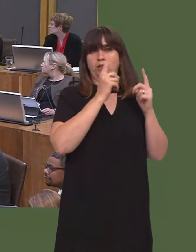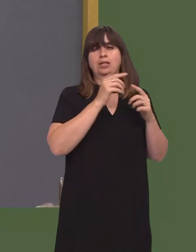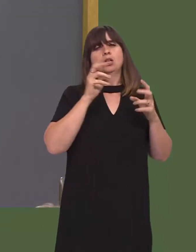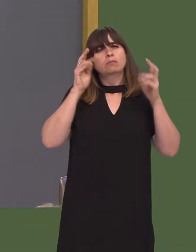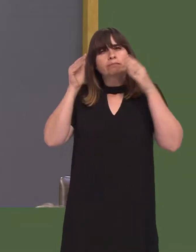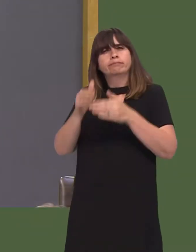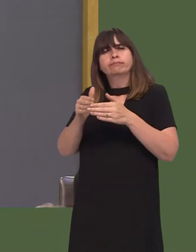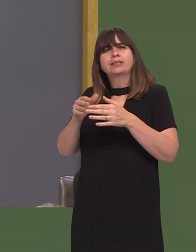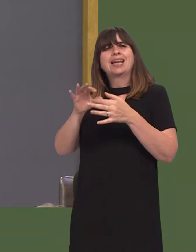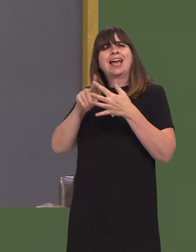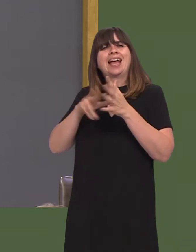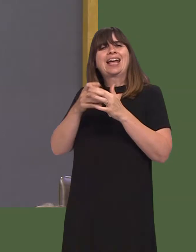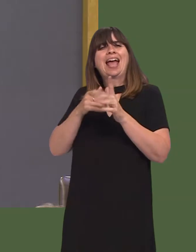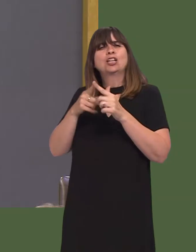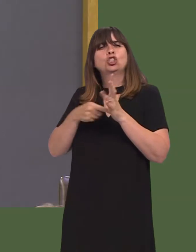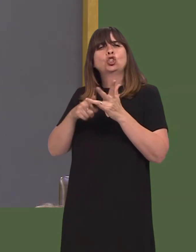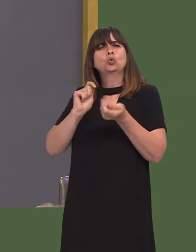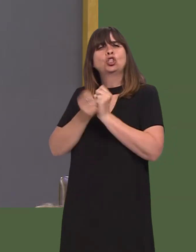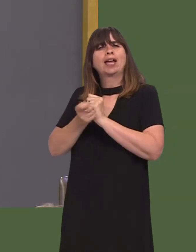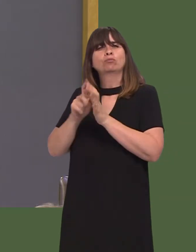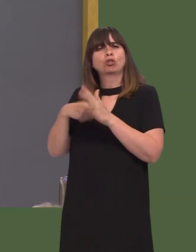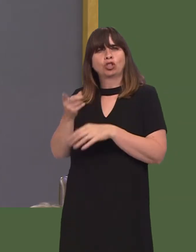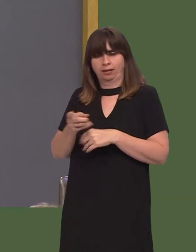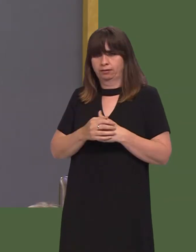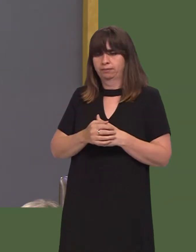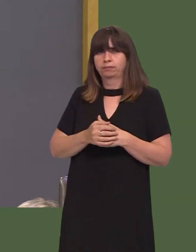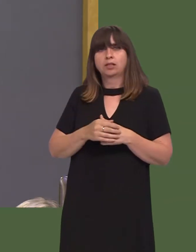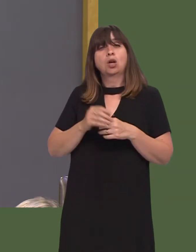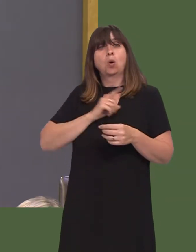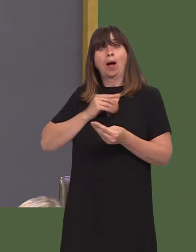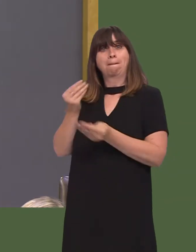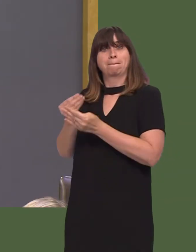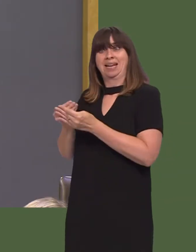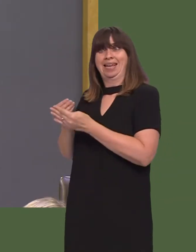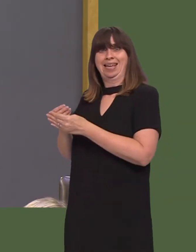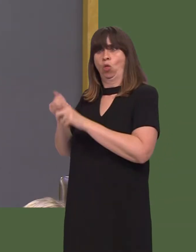on the Engage to Change project, which was set up using money from dormant bank accounts